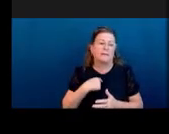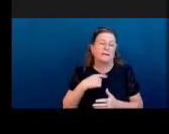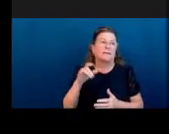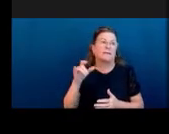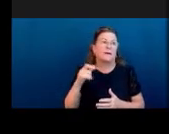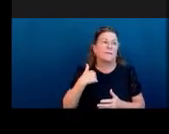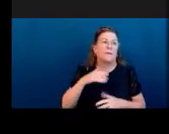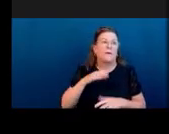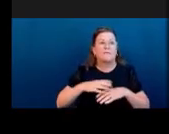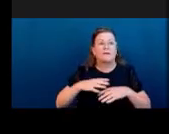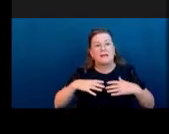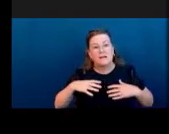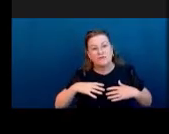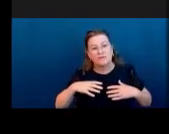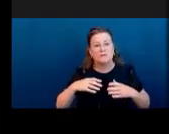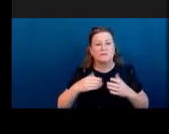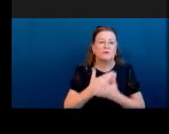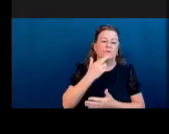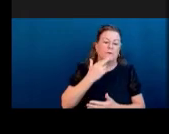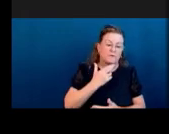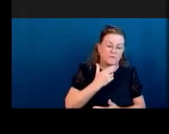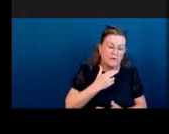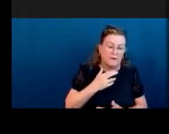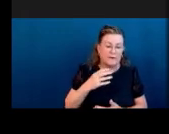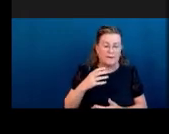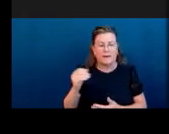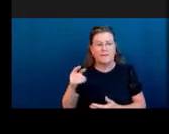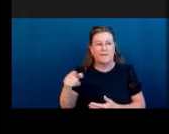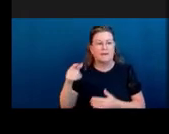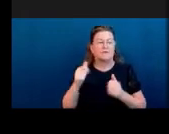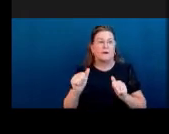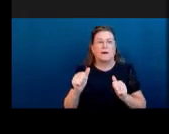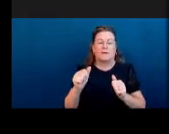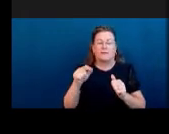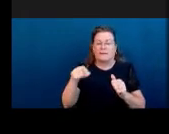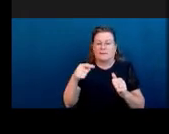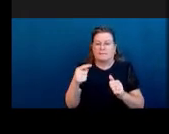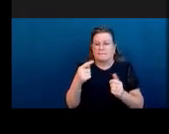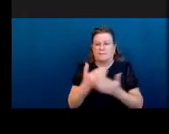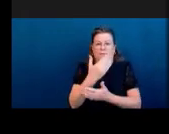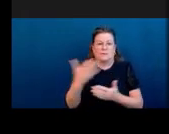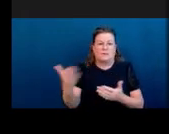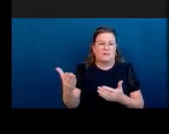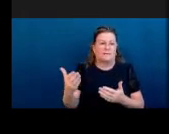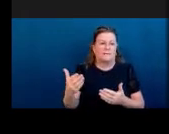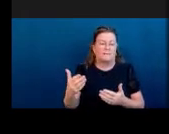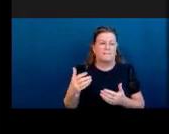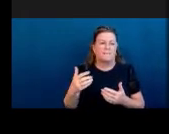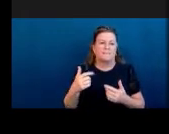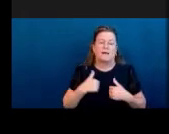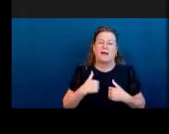on vacation and we were in a new restaurant, and they tried this new thing. I have a whole presentation on, like Gestalt